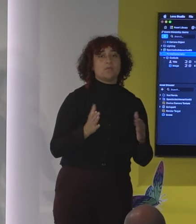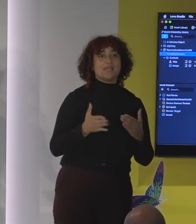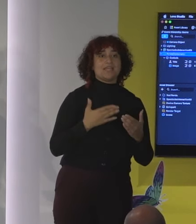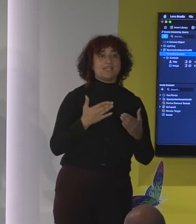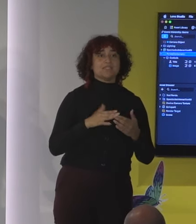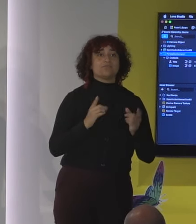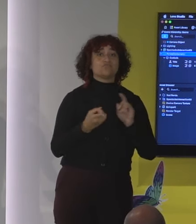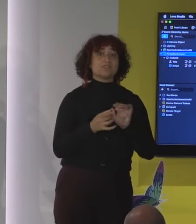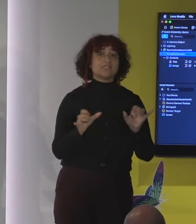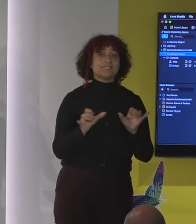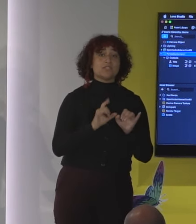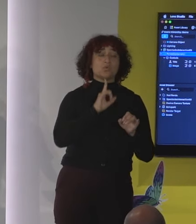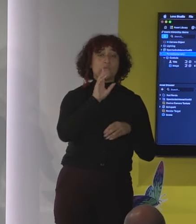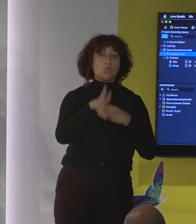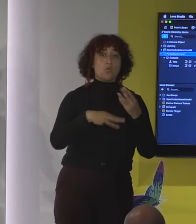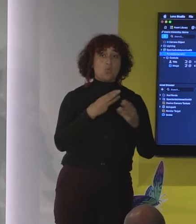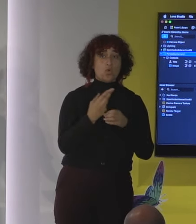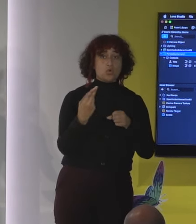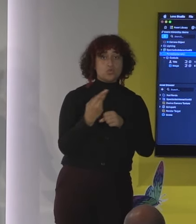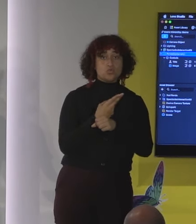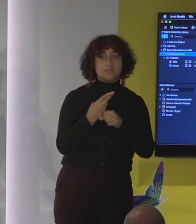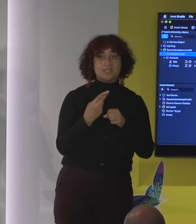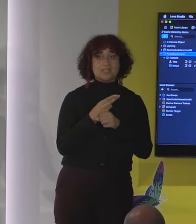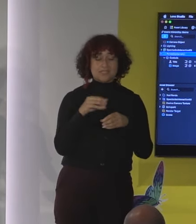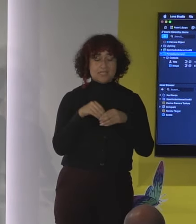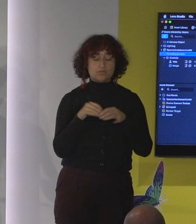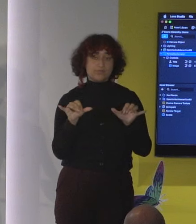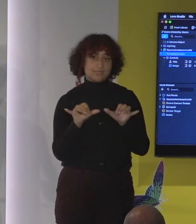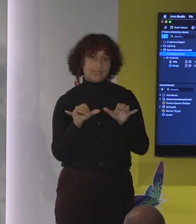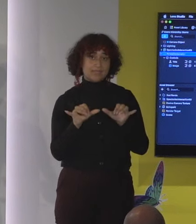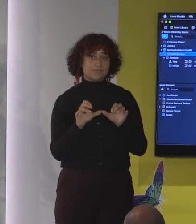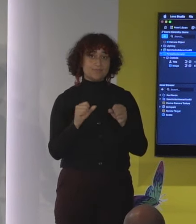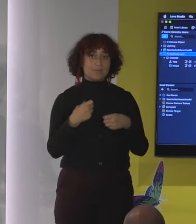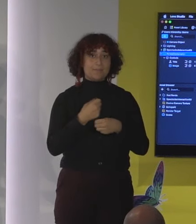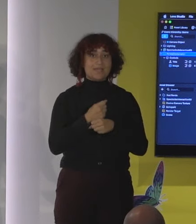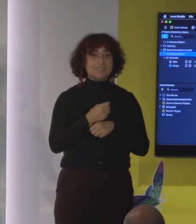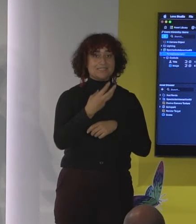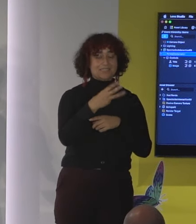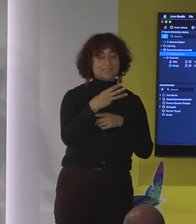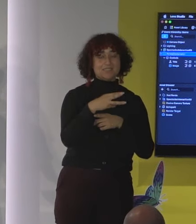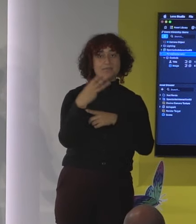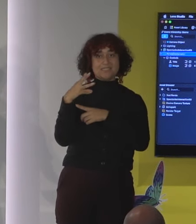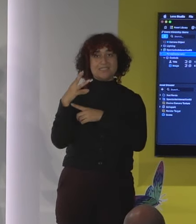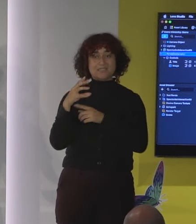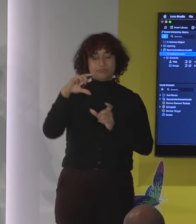in real world units using this inner size. So, let's make this 16 by 16 centimeters.